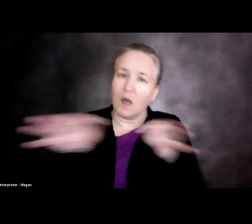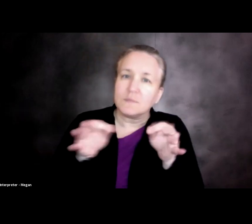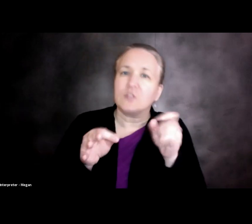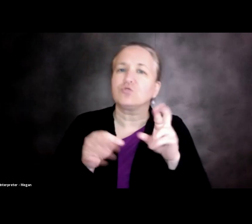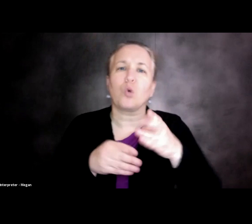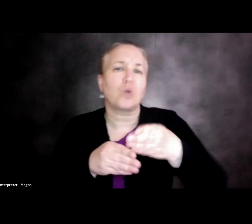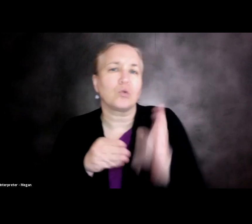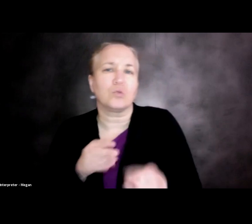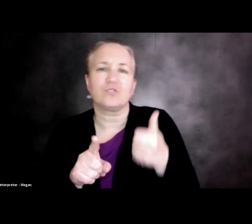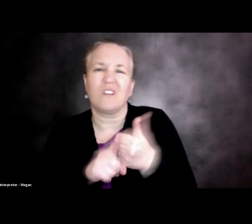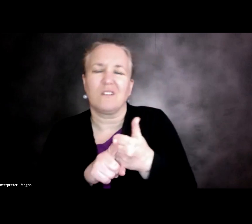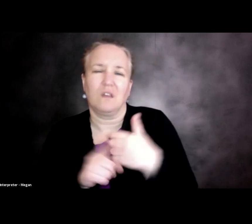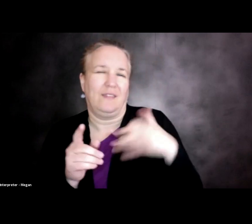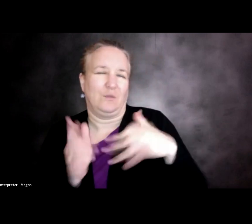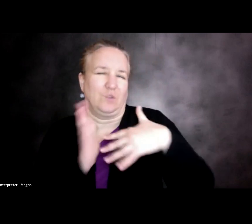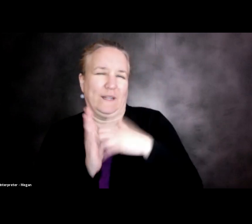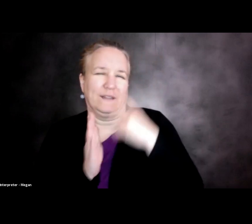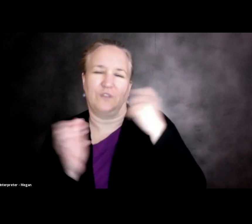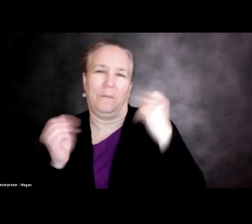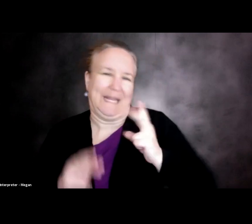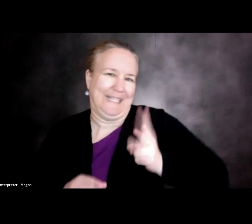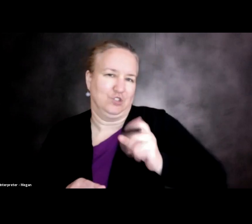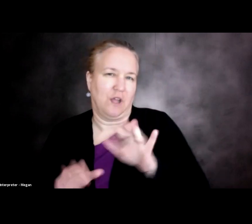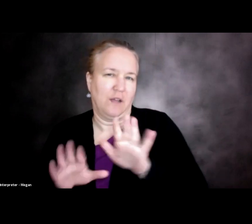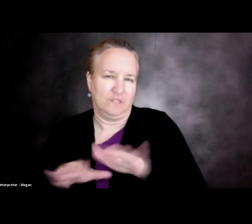was a weakness of many histories of childhood and youth.